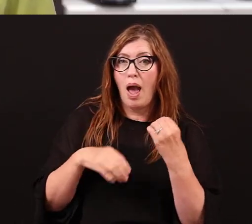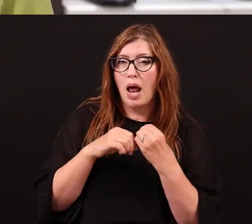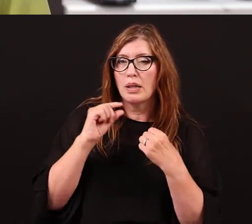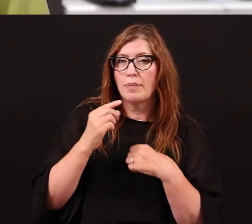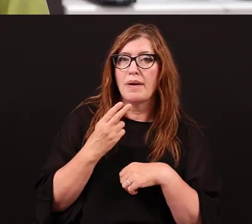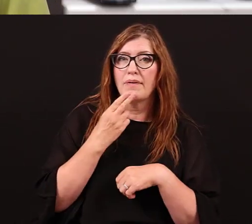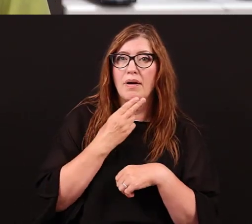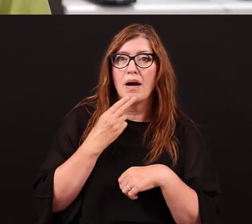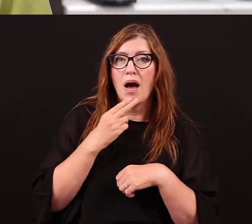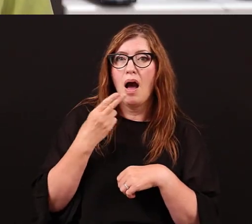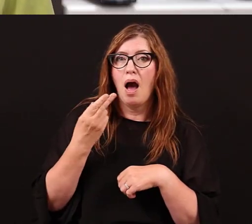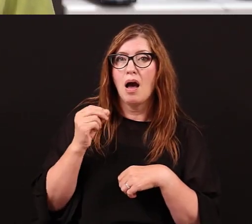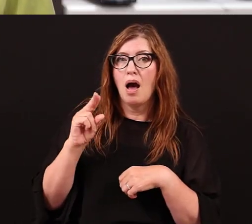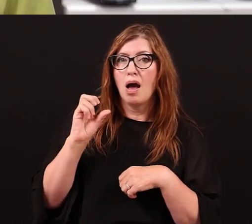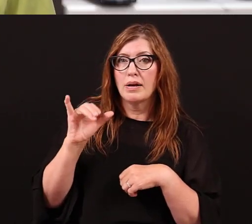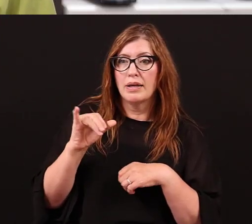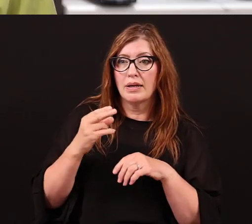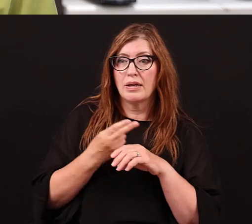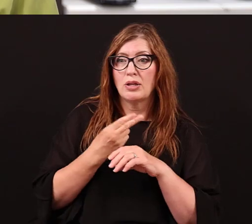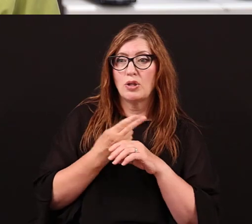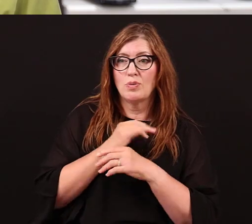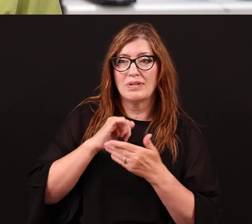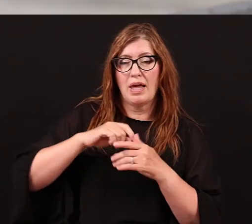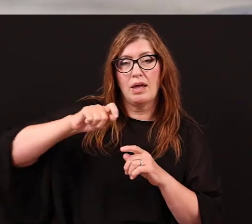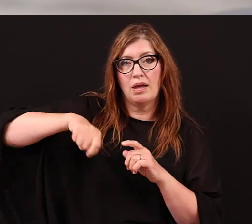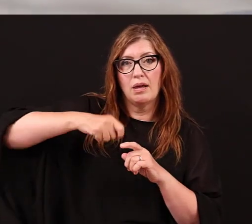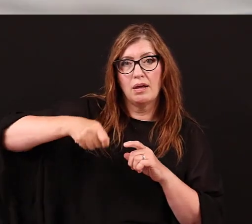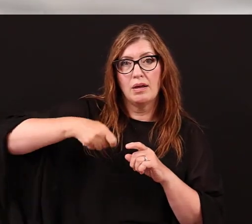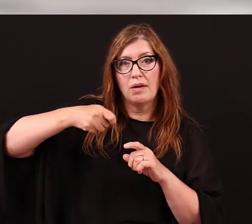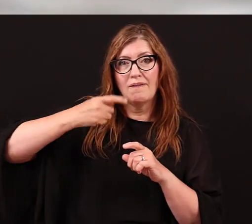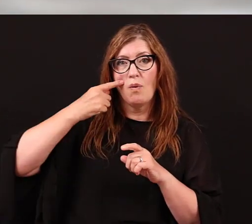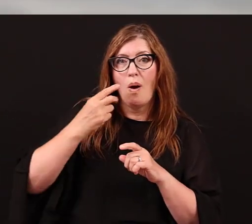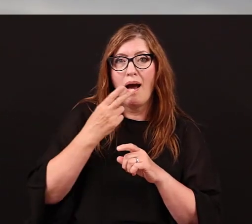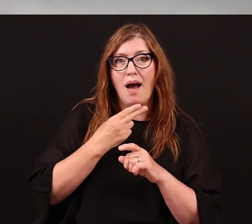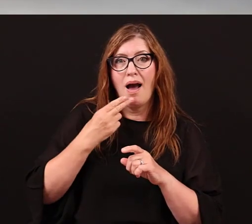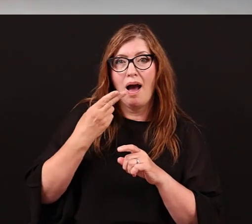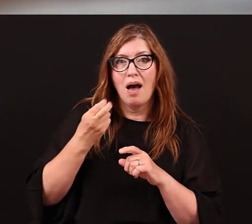I'm gonna use my honey spatula here, dip it in.